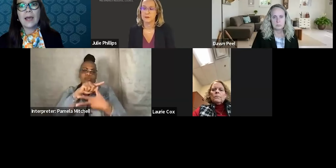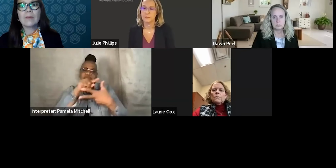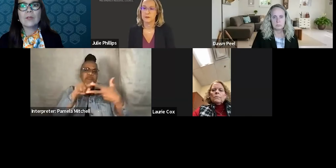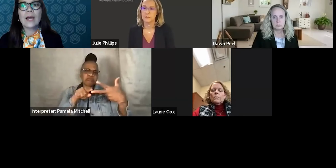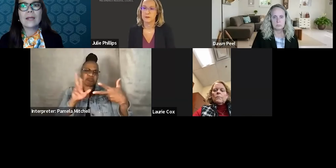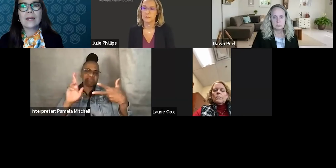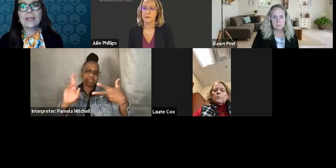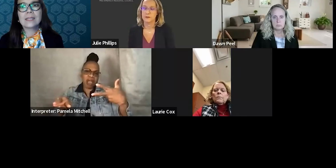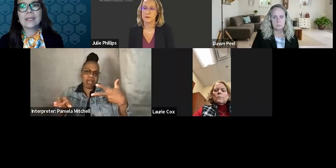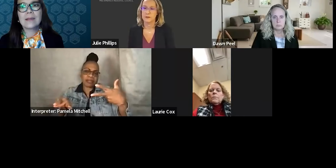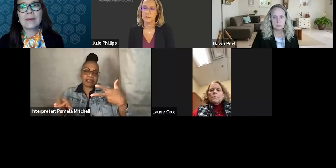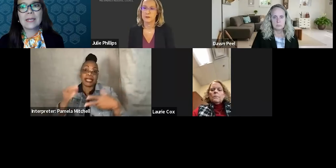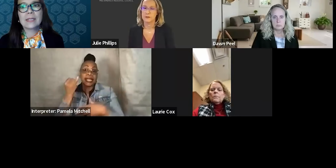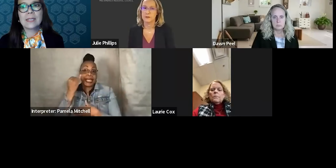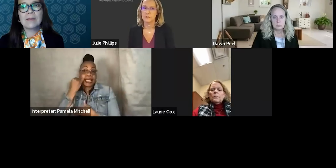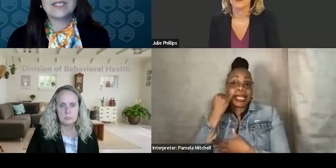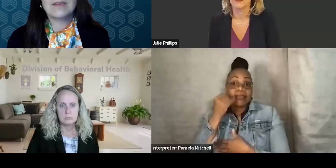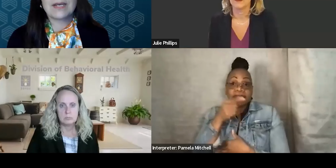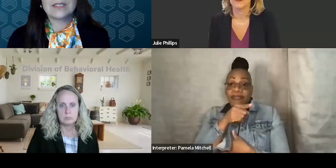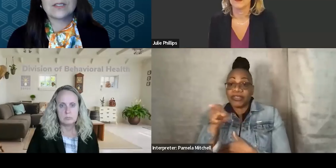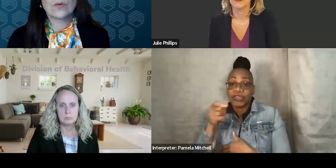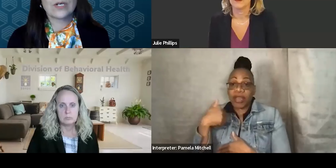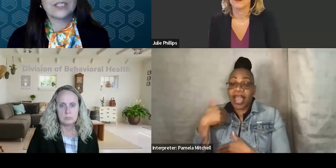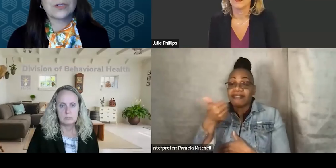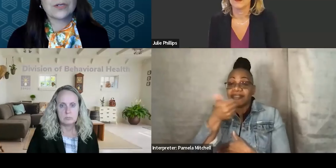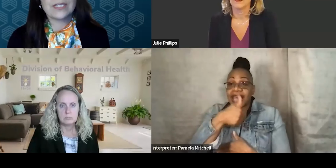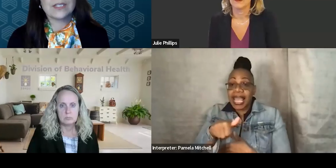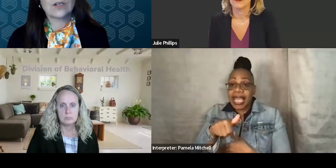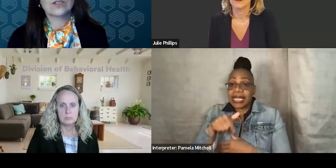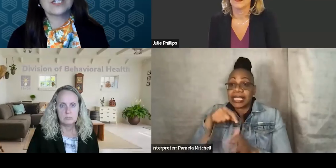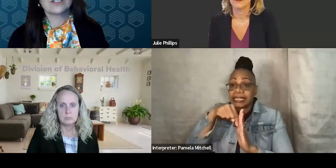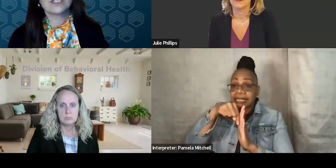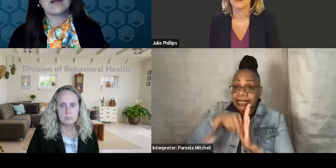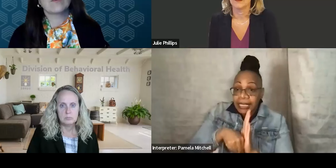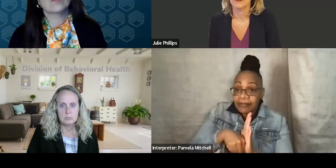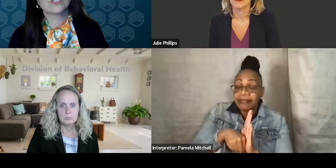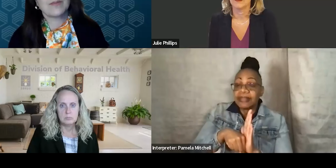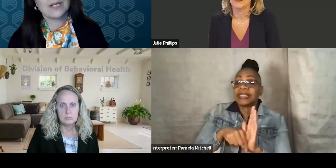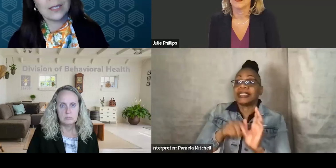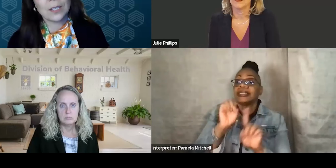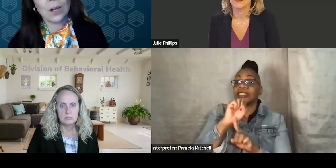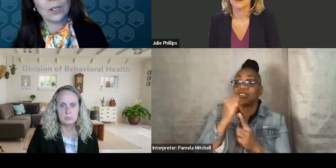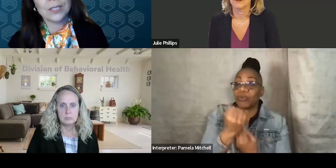"Have you had any significant safety events "or injuries occur to your staff while responding to calls?